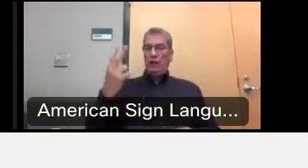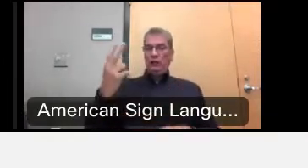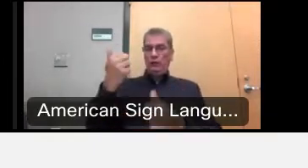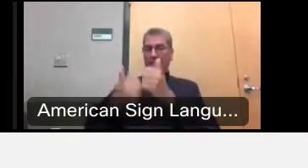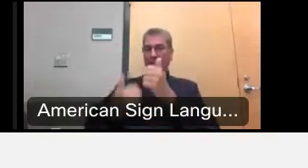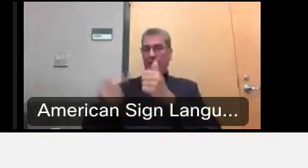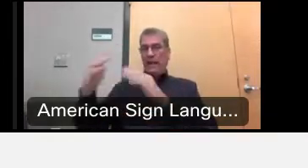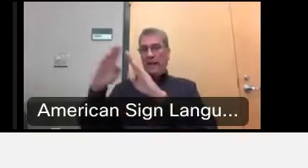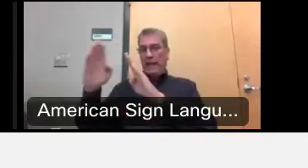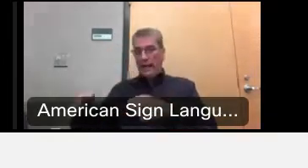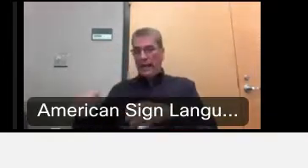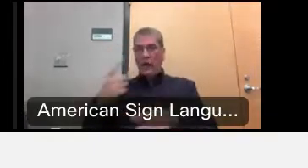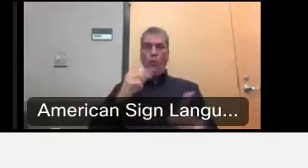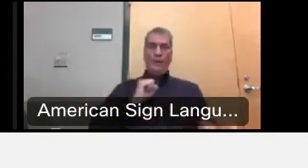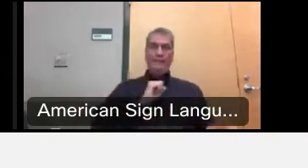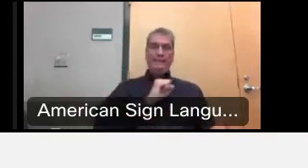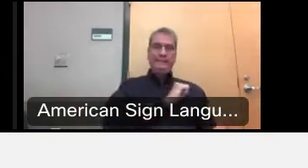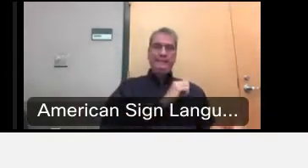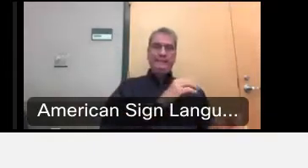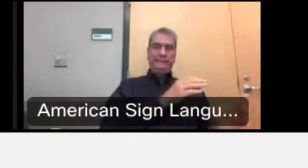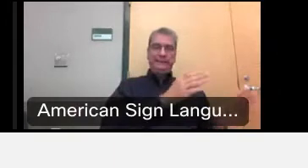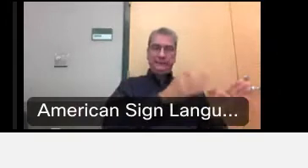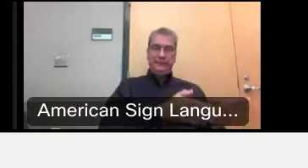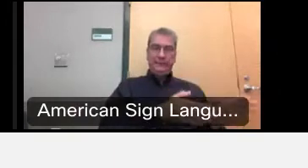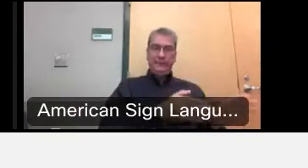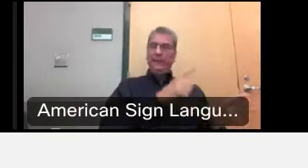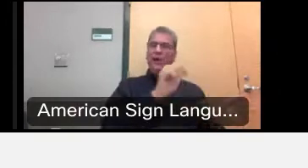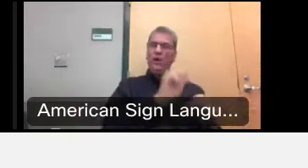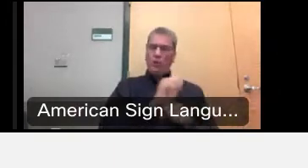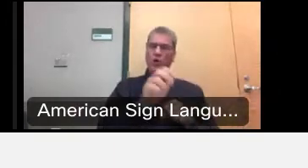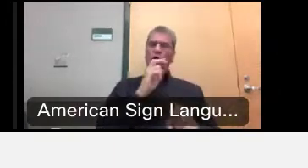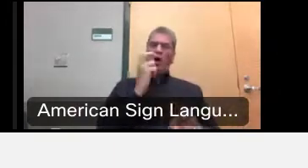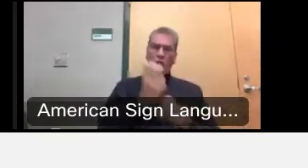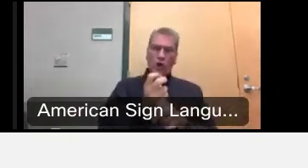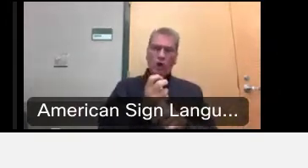in the Senate and they worked really hard and stuck with us.